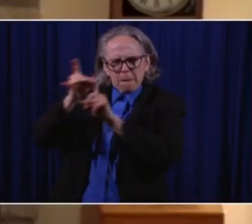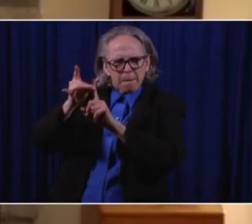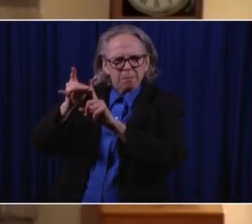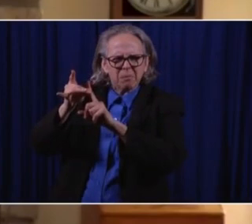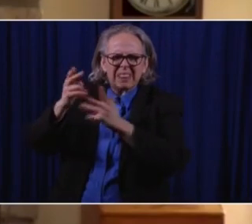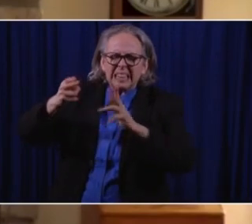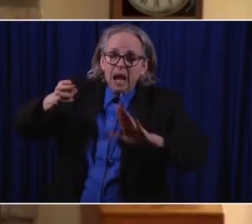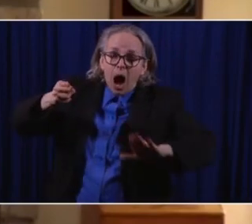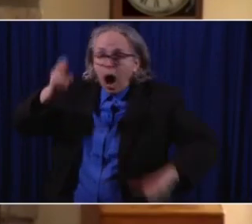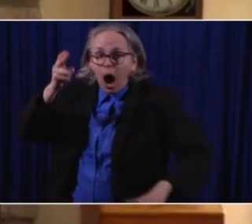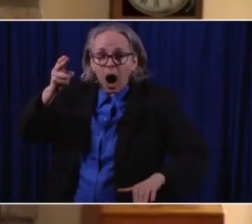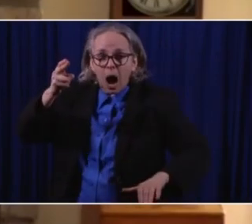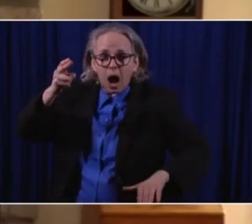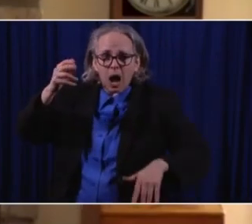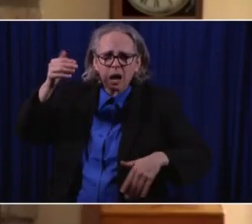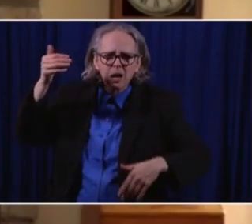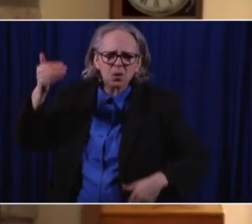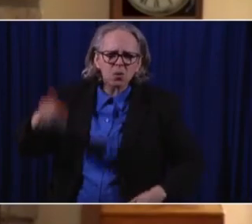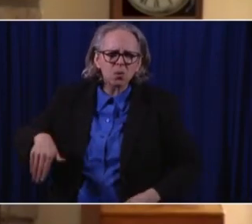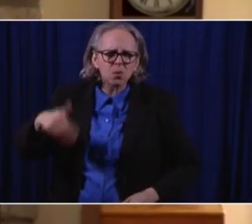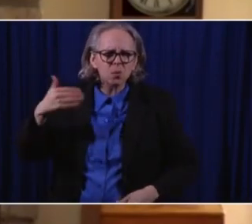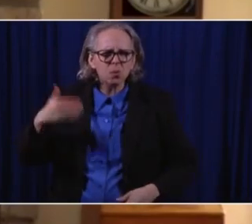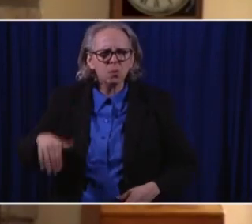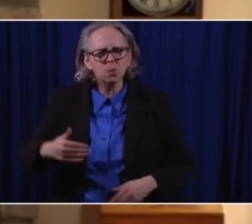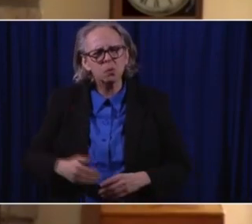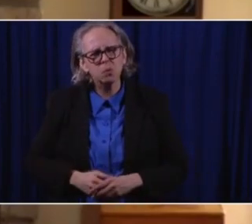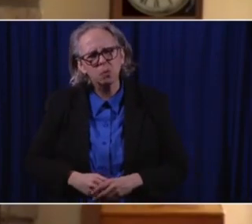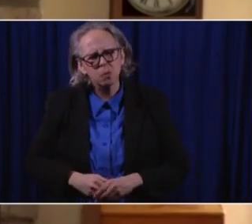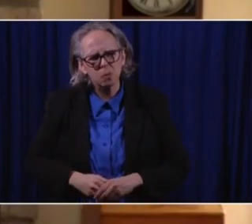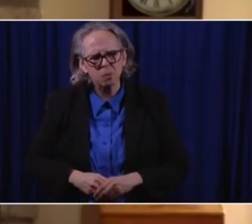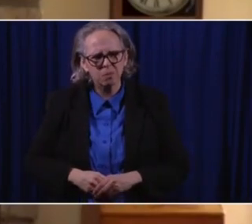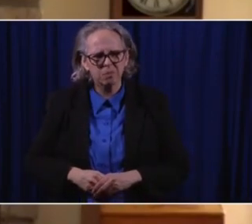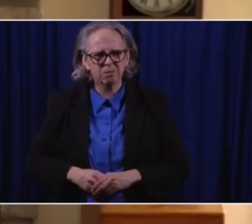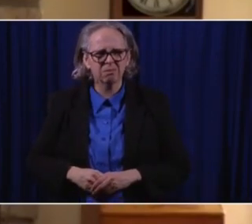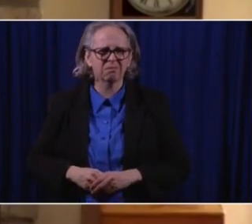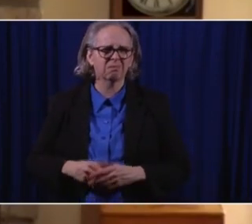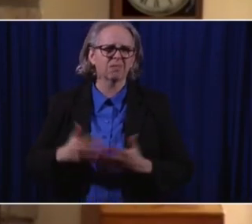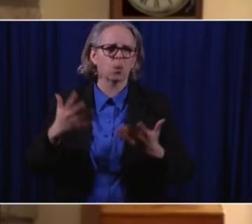October. 70 we've got 43% in testing which is good. What we've seen increase in cases